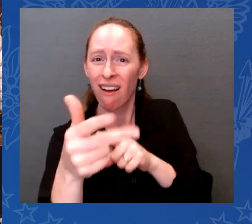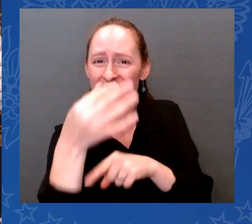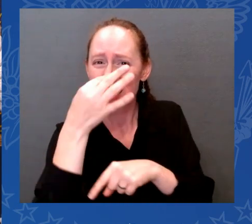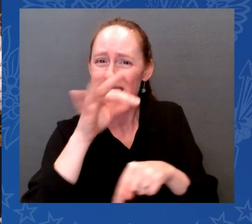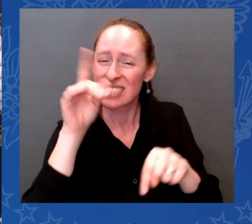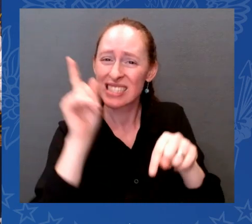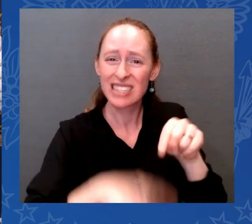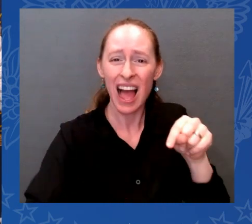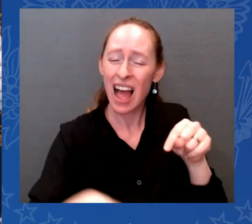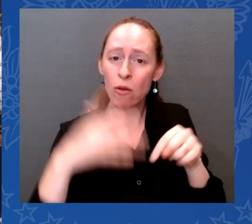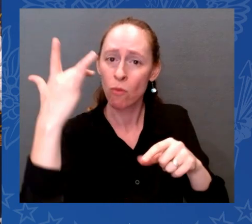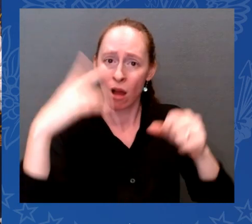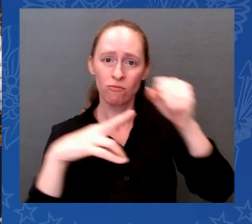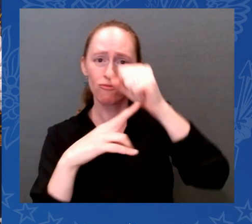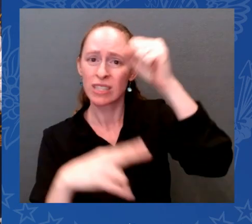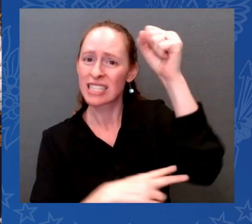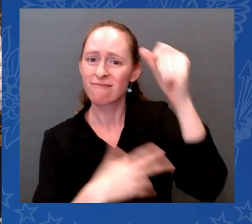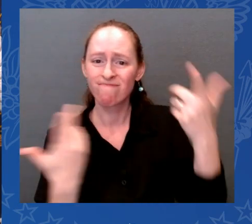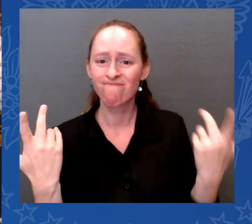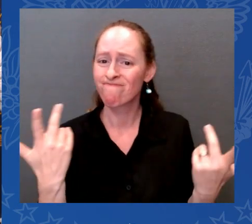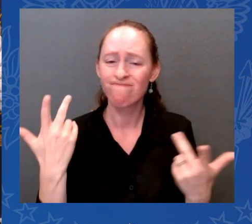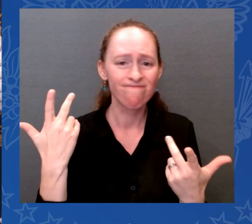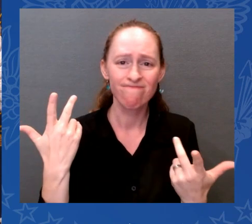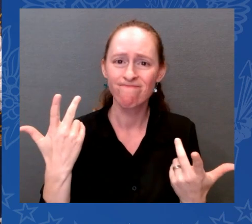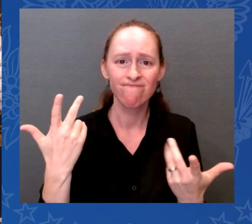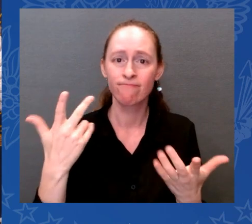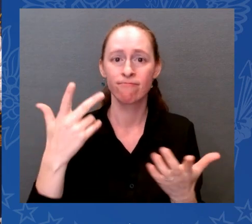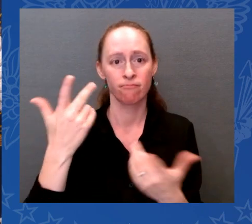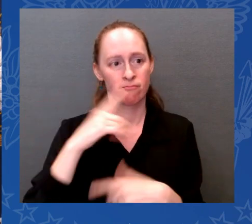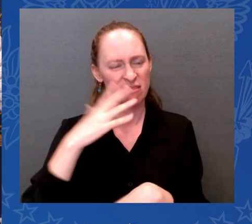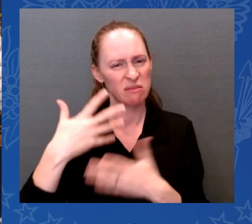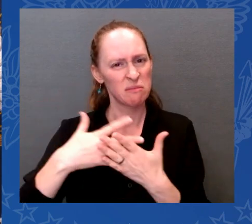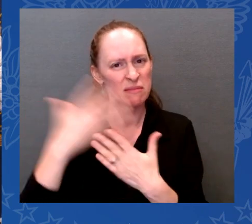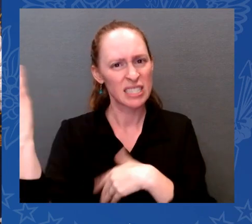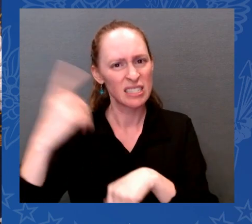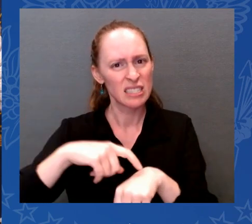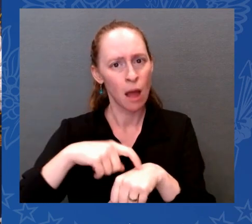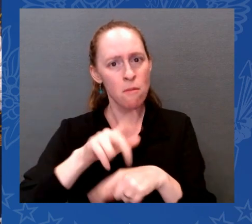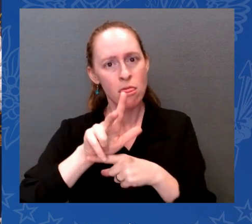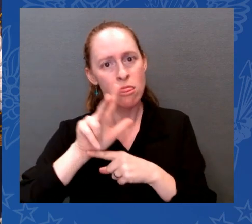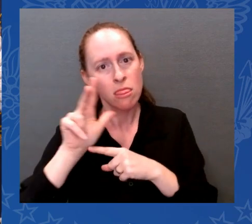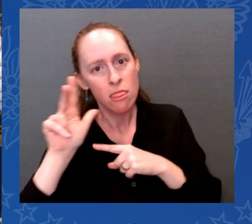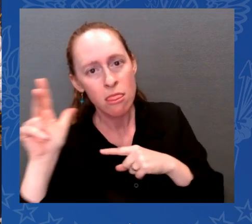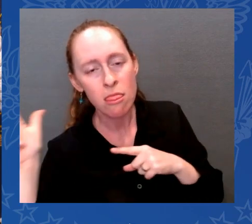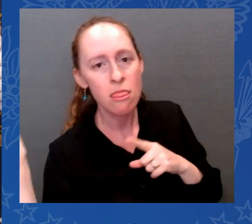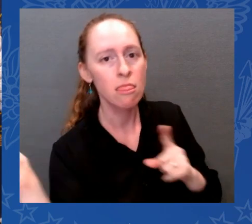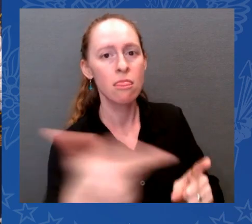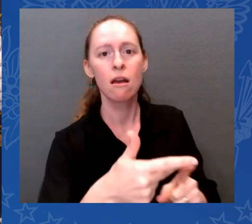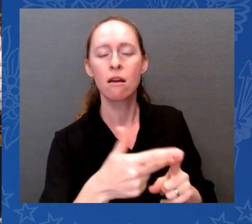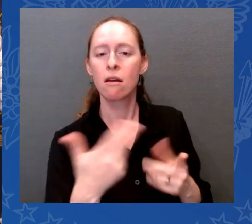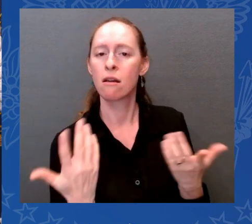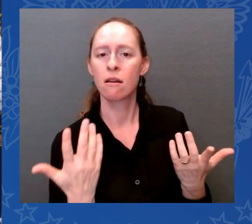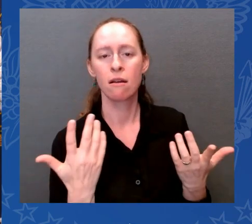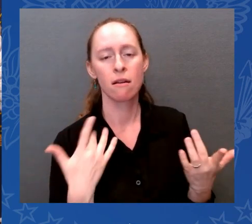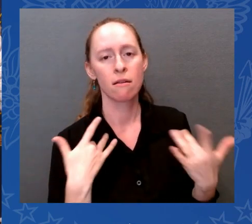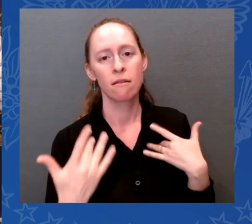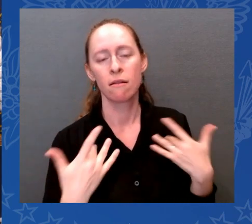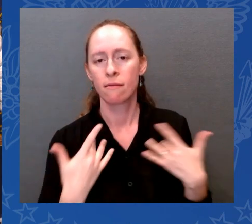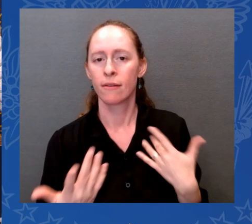You know, the Inflation Reduction Act enables us to take unprecedented steps to confront climate crisis, which is going to protect forest health,